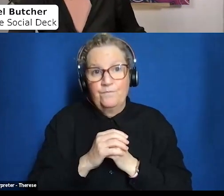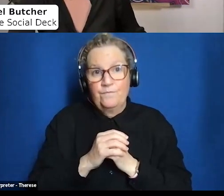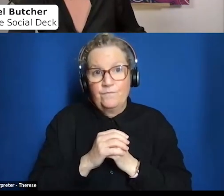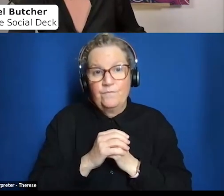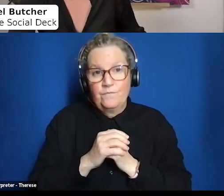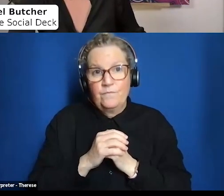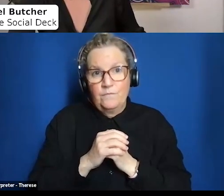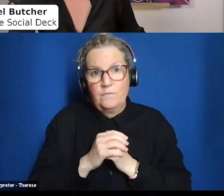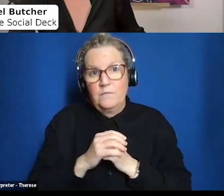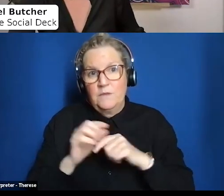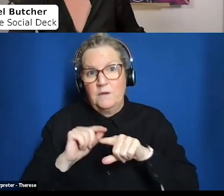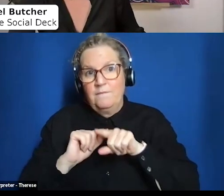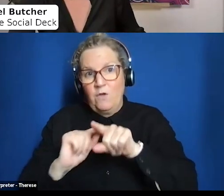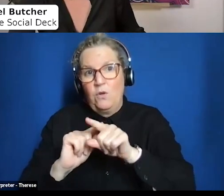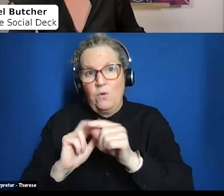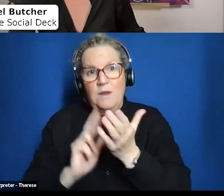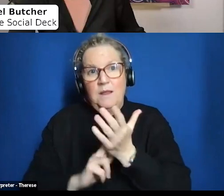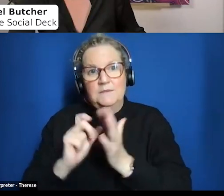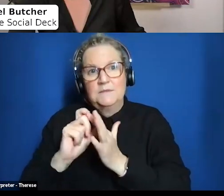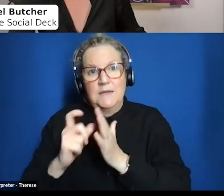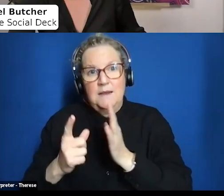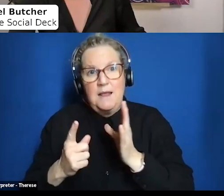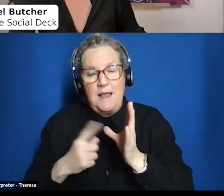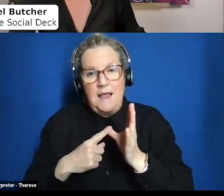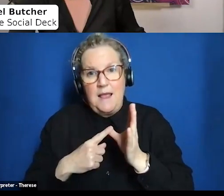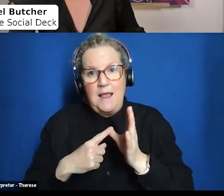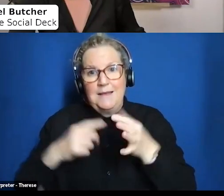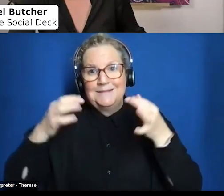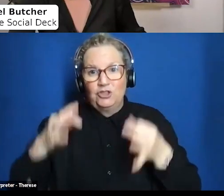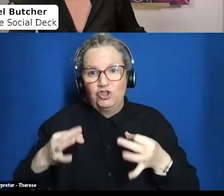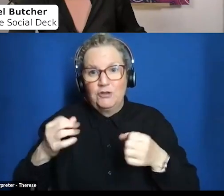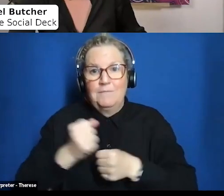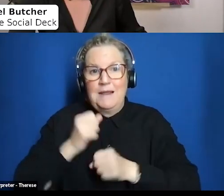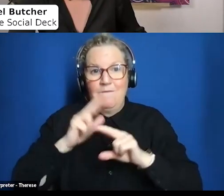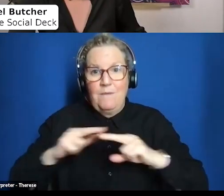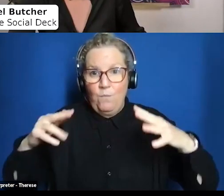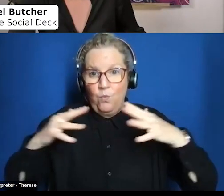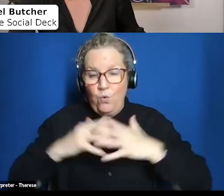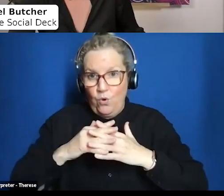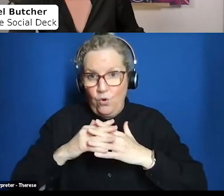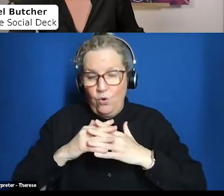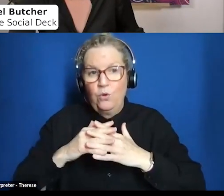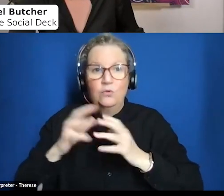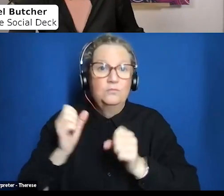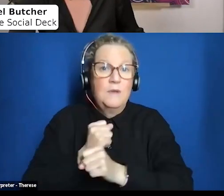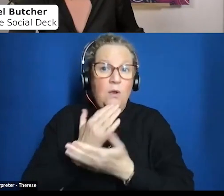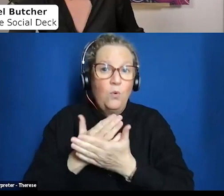National Disability Data asset decision making framework to ensure that those issues are answered.